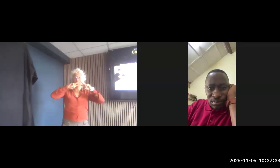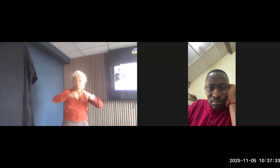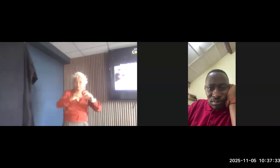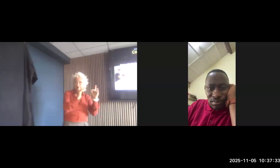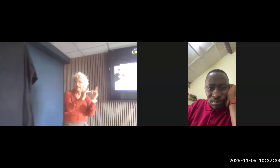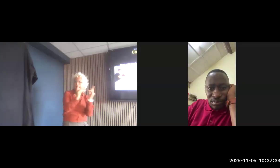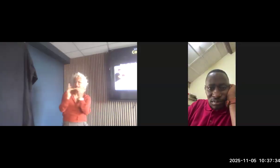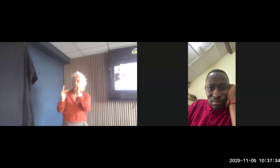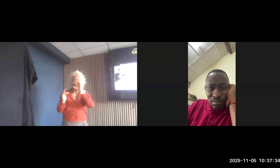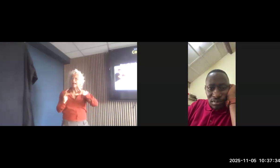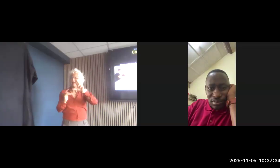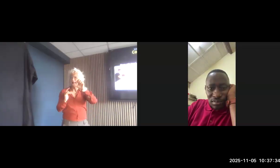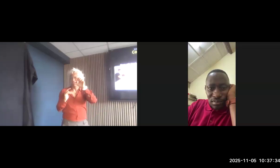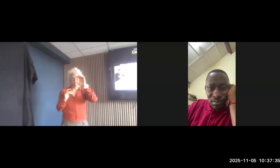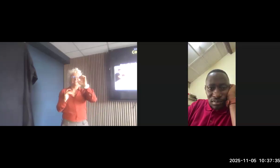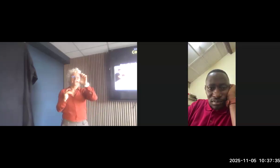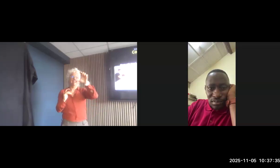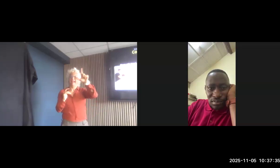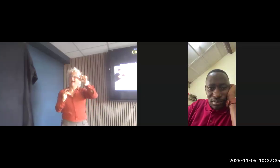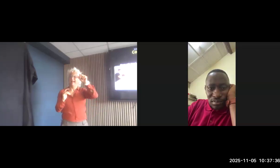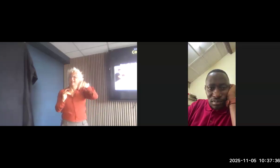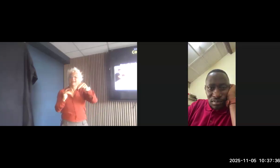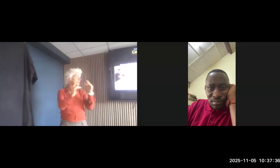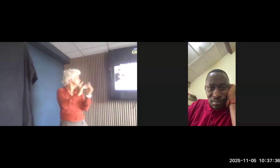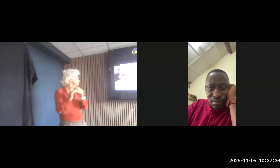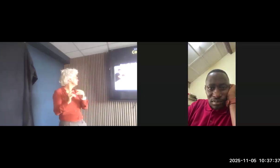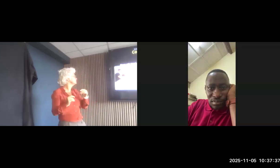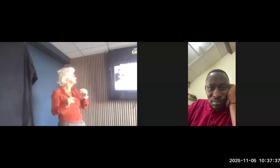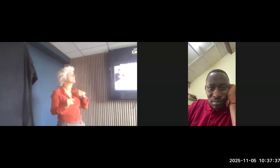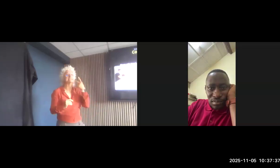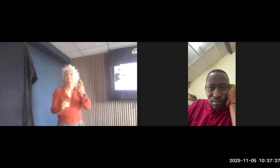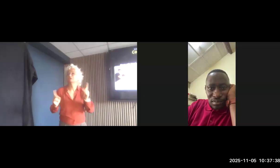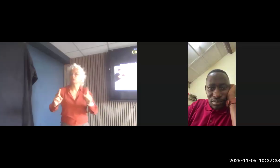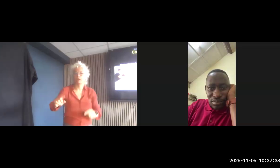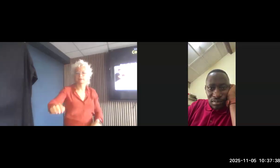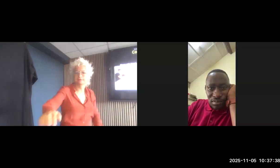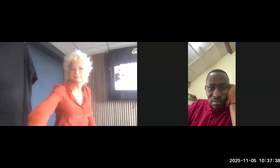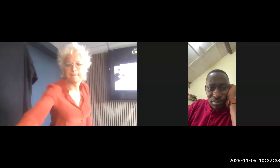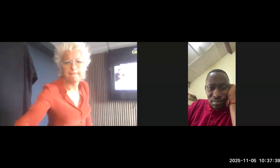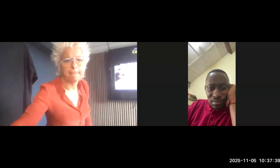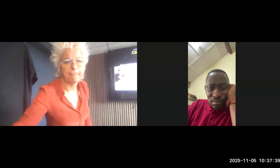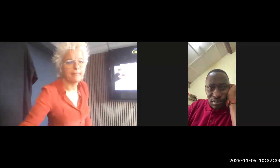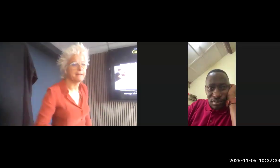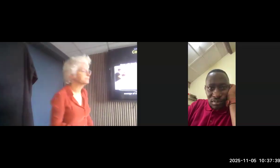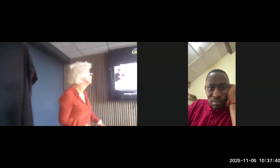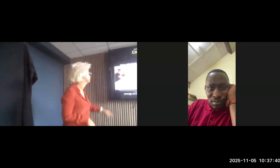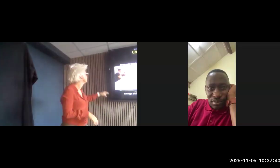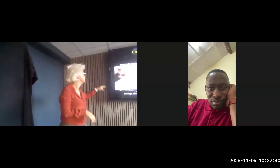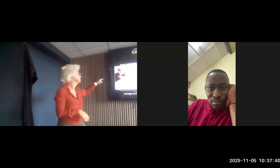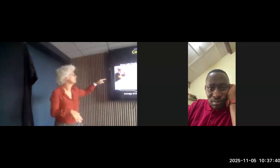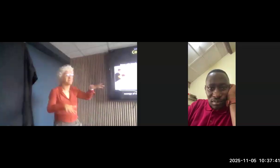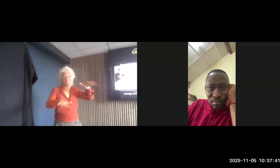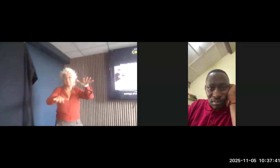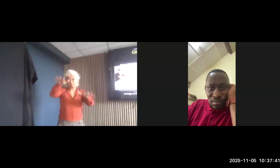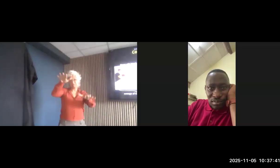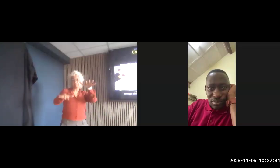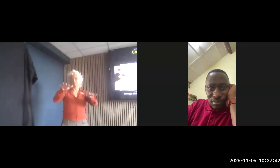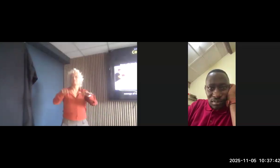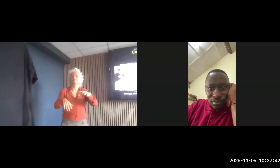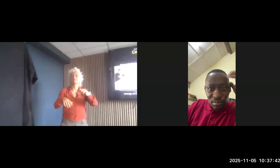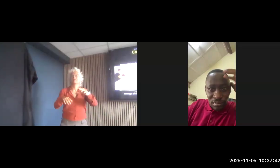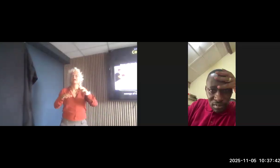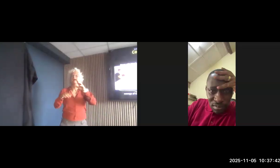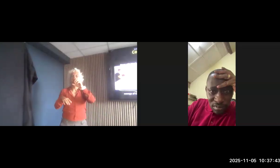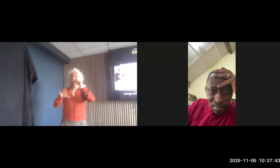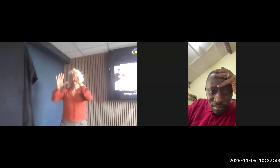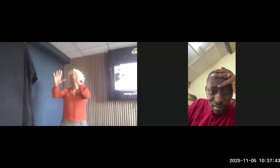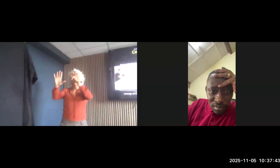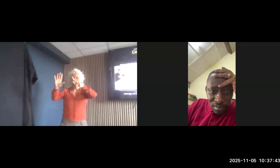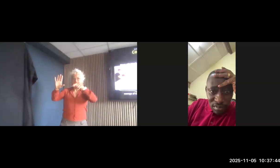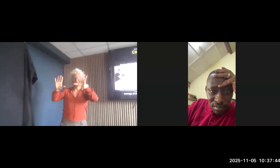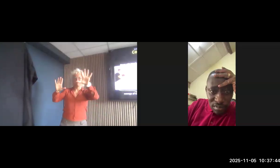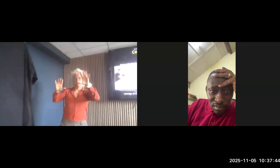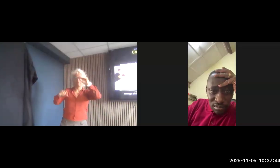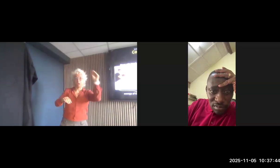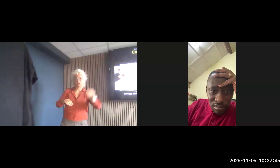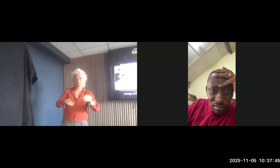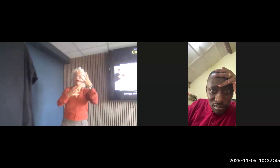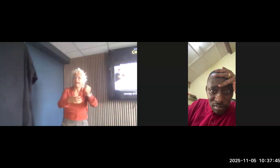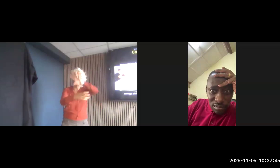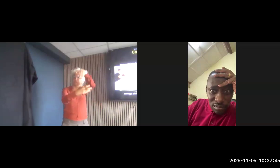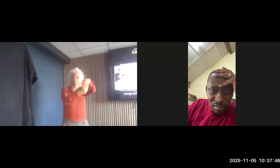So I had both of these videos, and I was able to use ELAN to analyze the data.